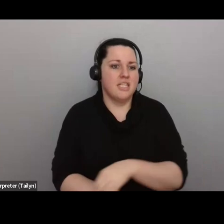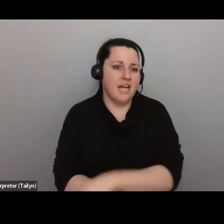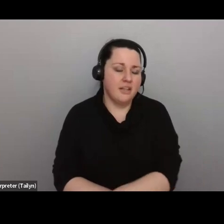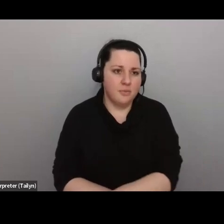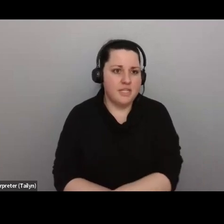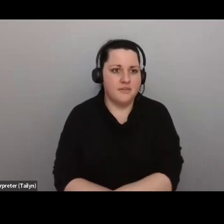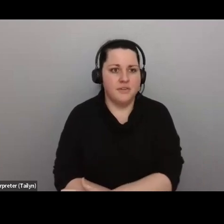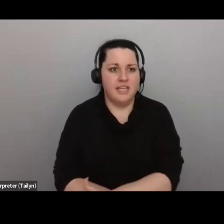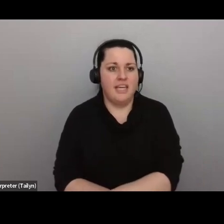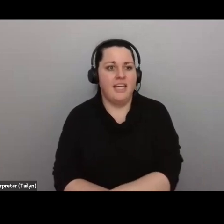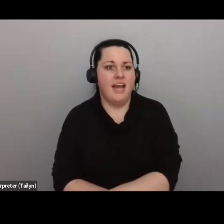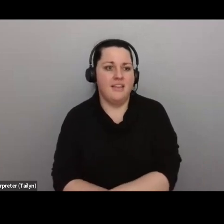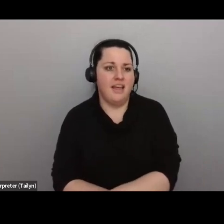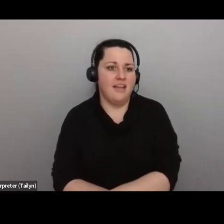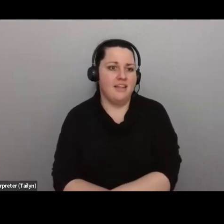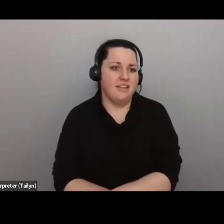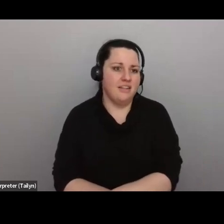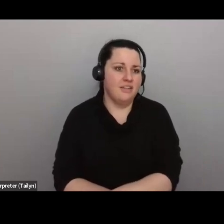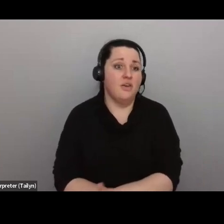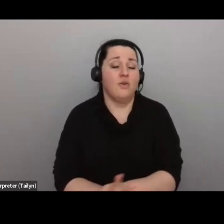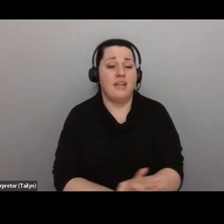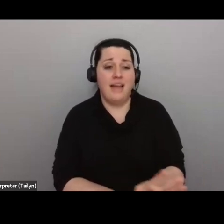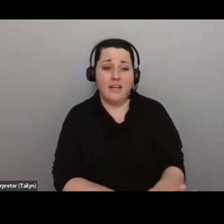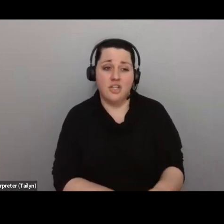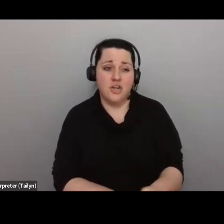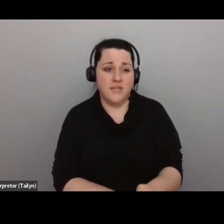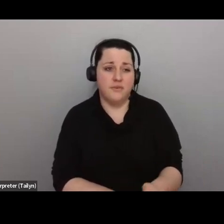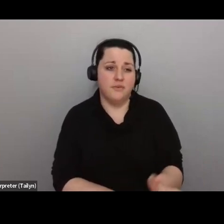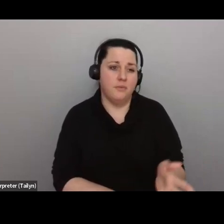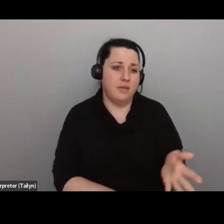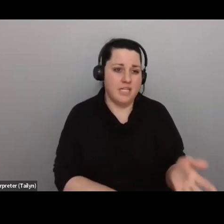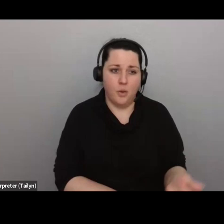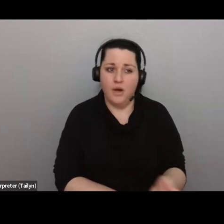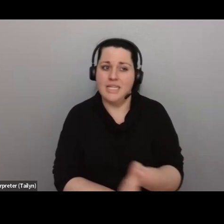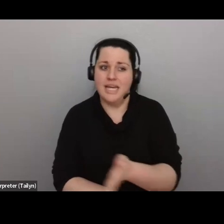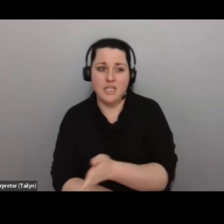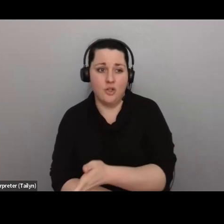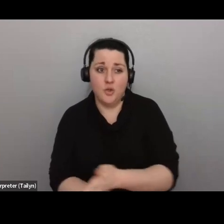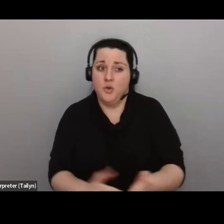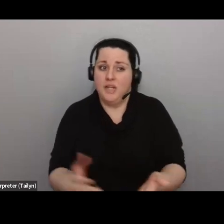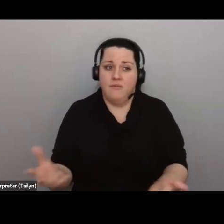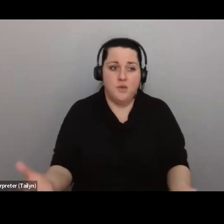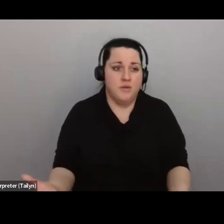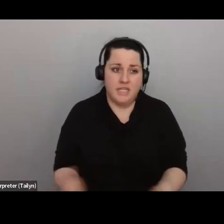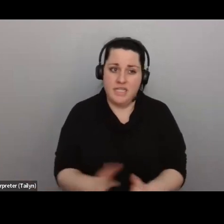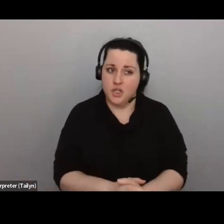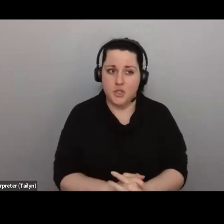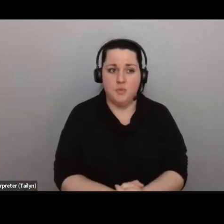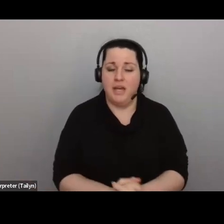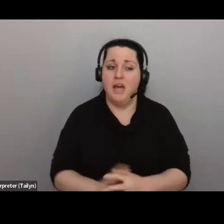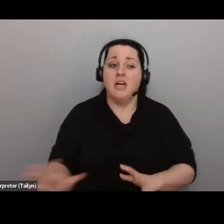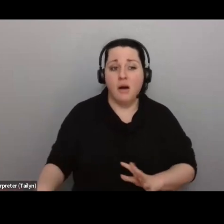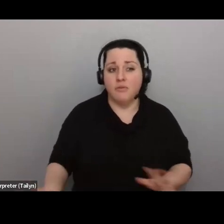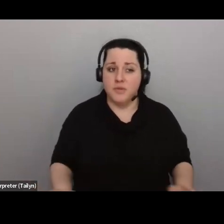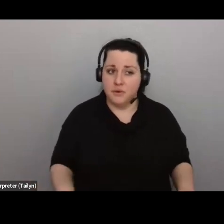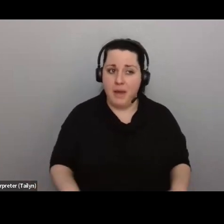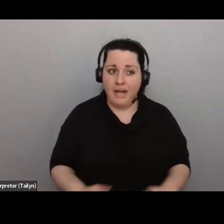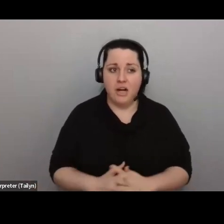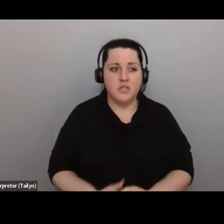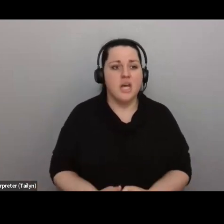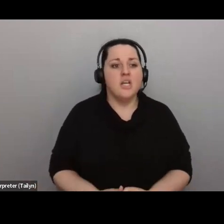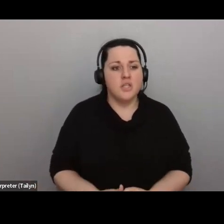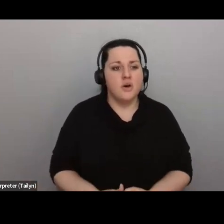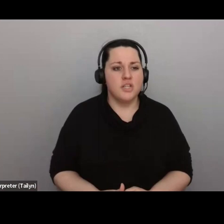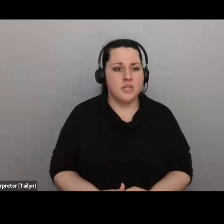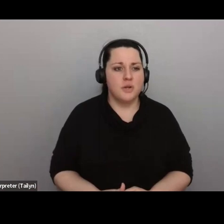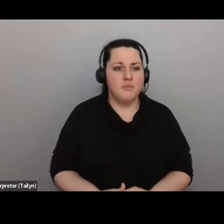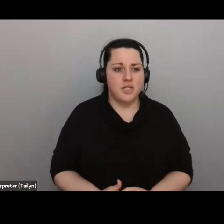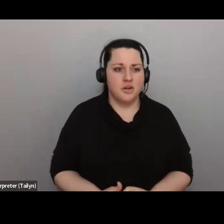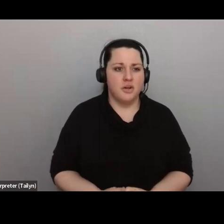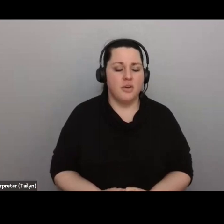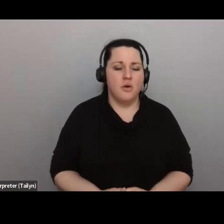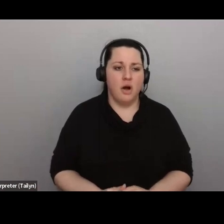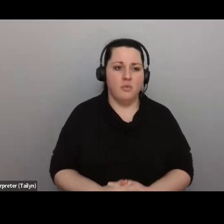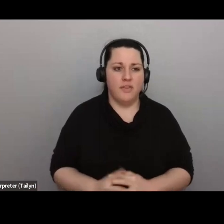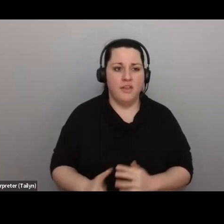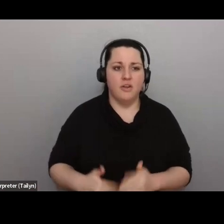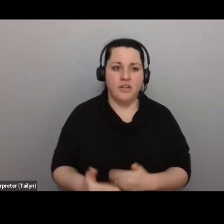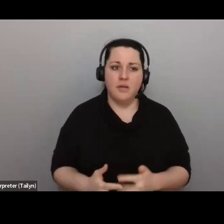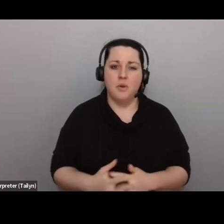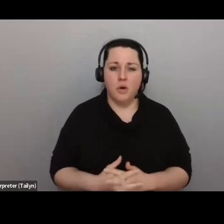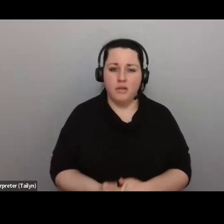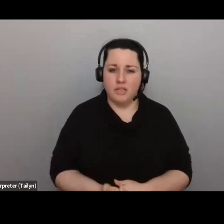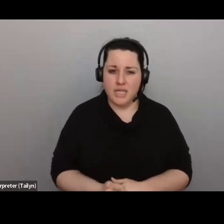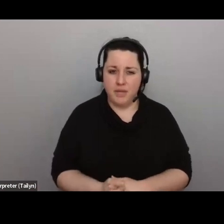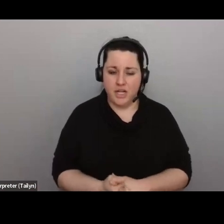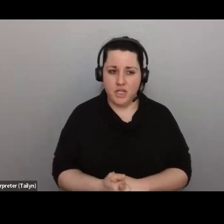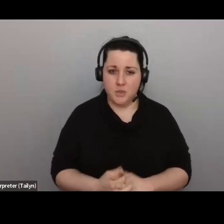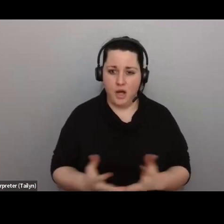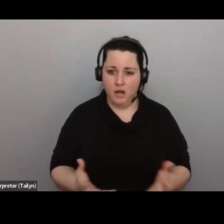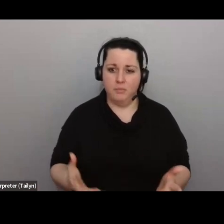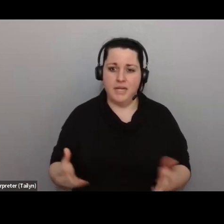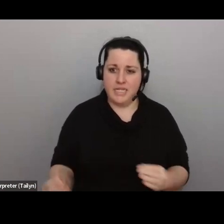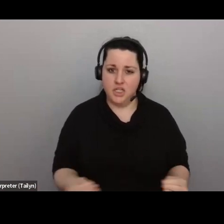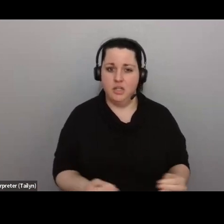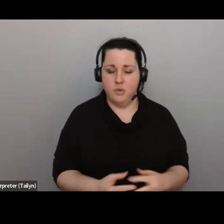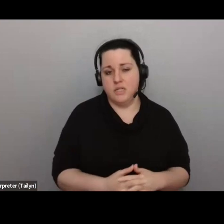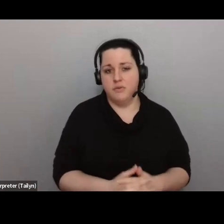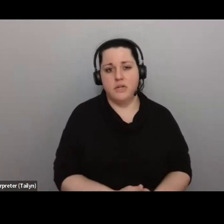ASL Interpreter (Tailyn): sign a little bit differently. And then, you know, and that can transfer from ASL one to ASL 2, you can have 2 different teachers who might come from different backgrounds. So let's just wanna make sure within the curriculum that we're all on the same page as well by teaching those different regional signs.